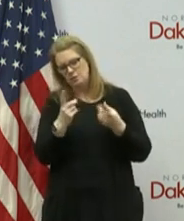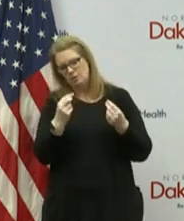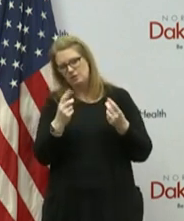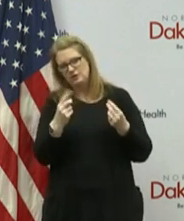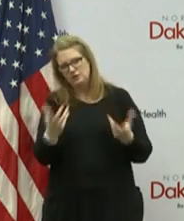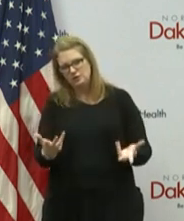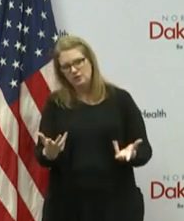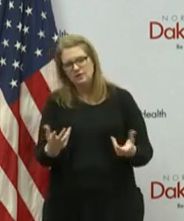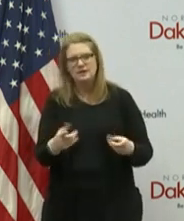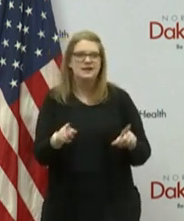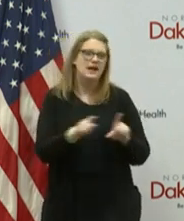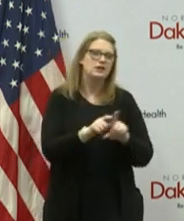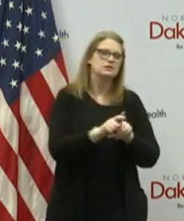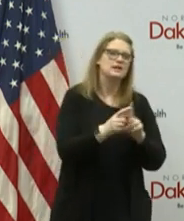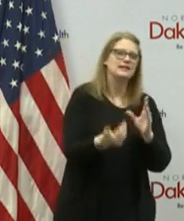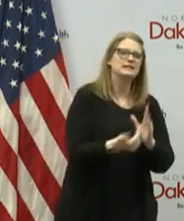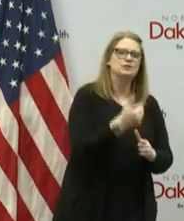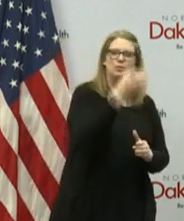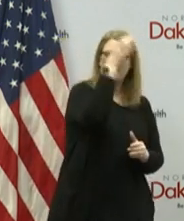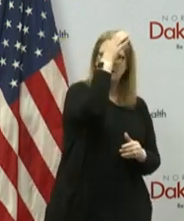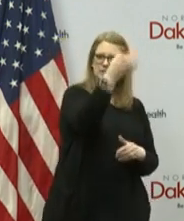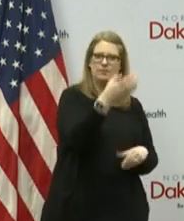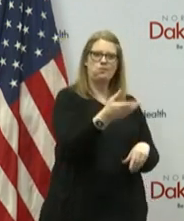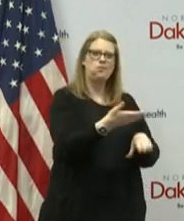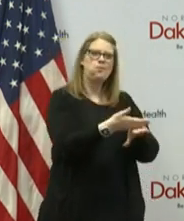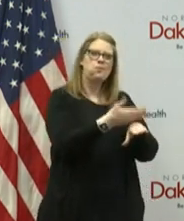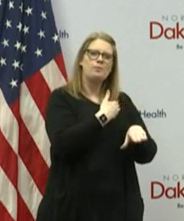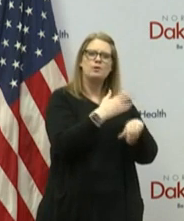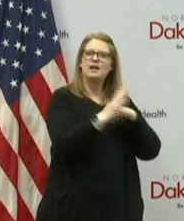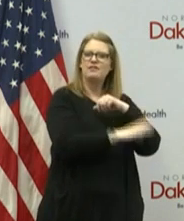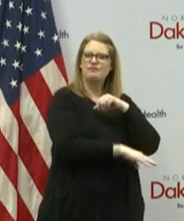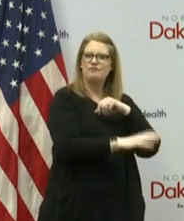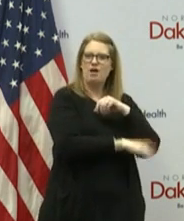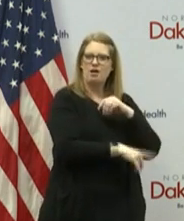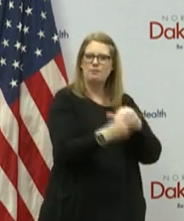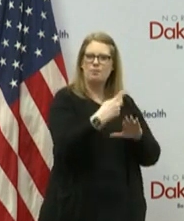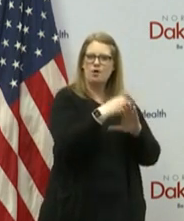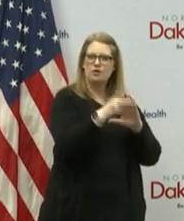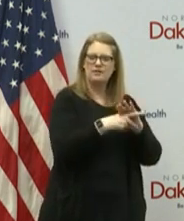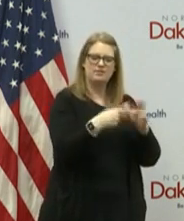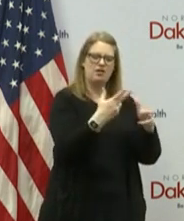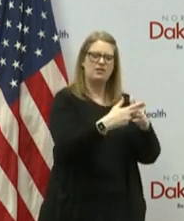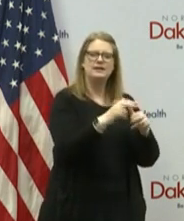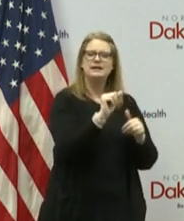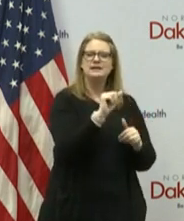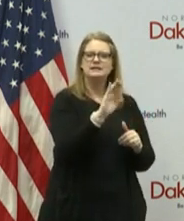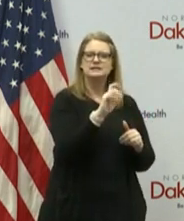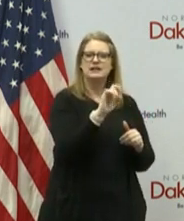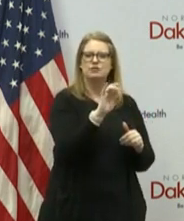TAKING A LOOK AT PREPARING WHAT SUMMER SCHOOL MIGHT LOOK LIKE